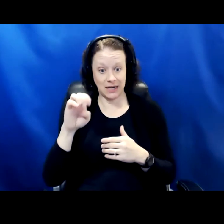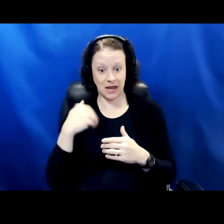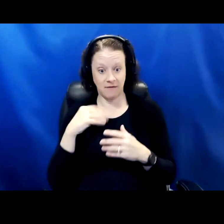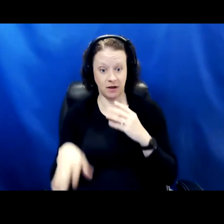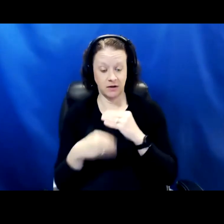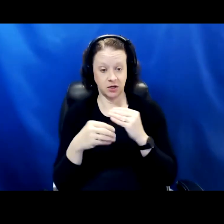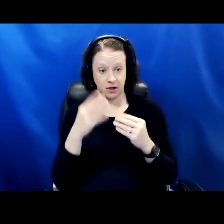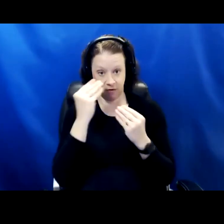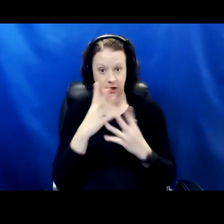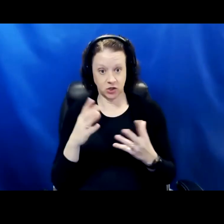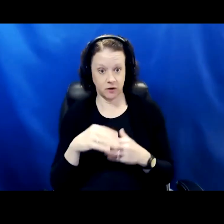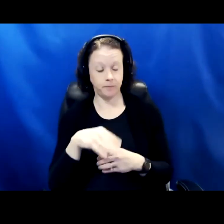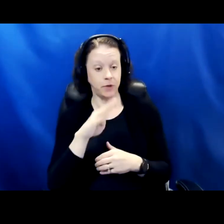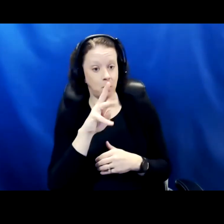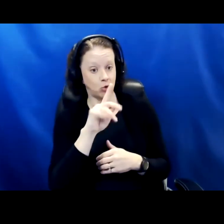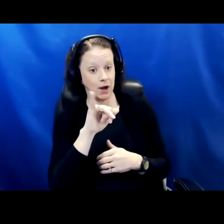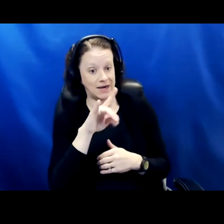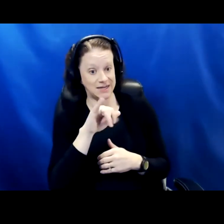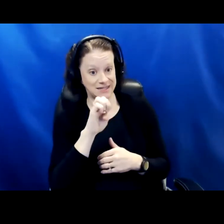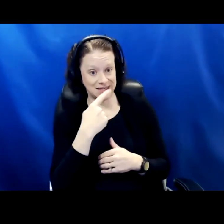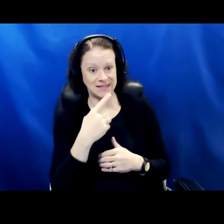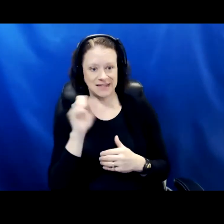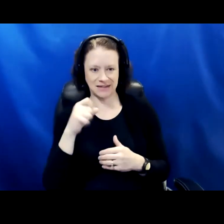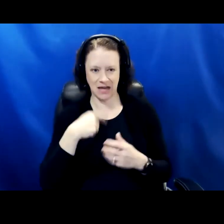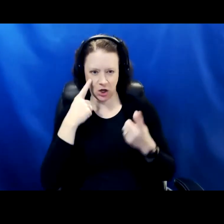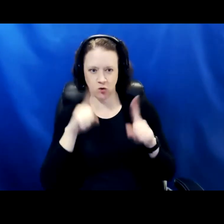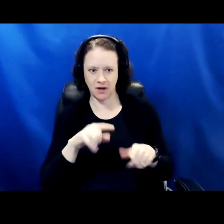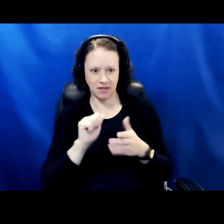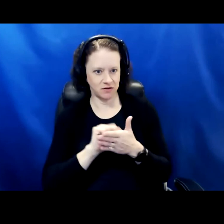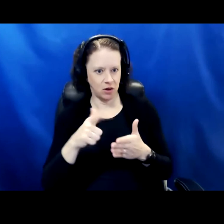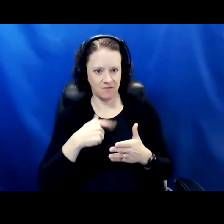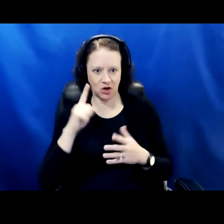[Brandie] I agree with you, Claudia. That's sort of all I've heard so far. I know that folks are working on it